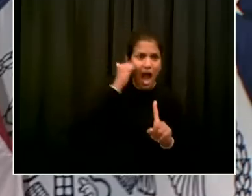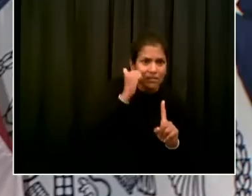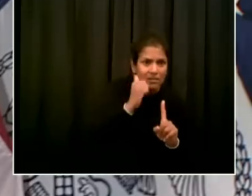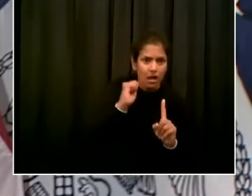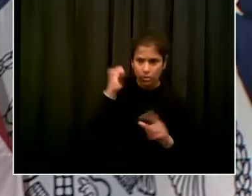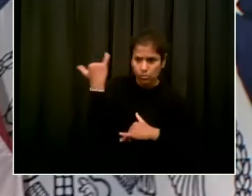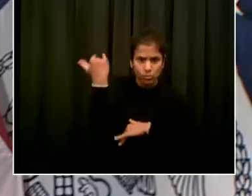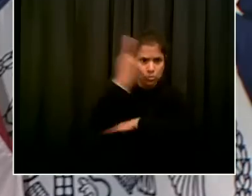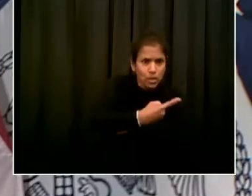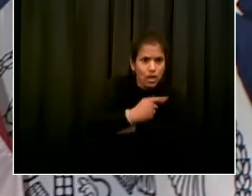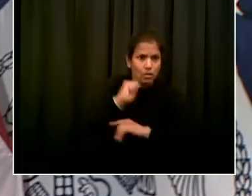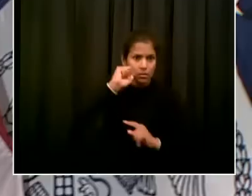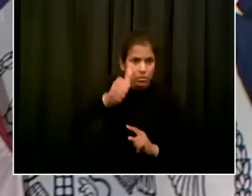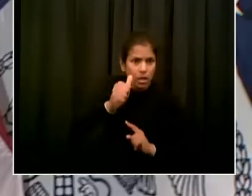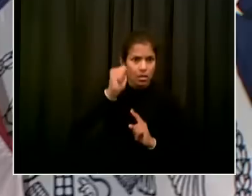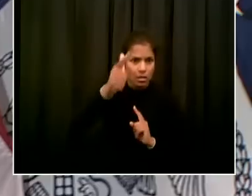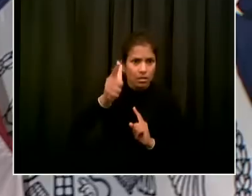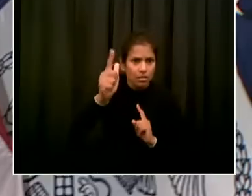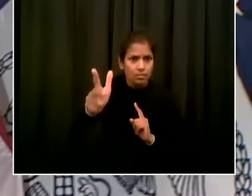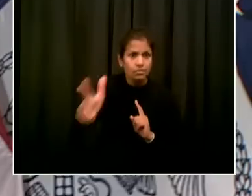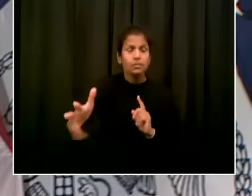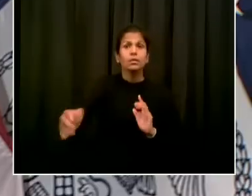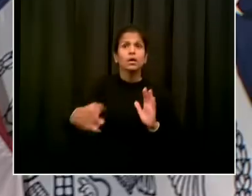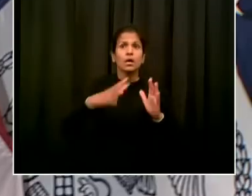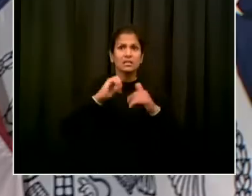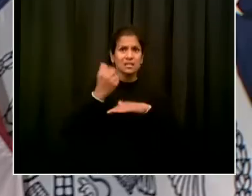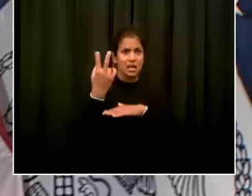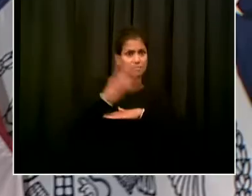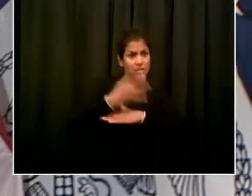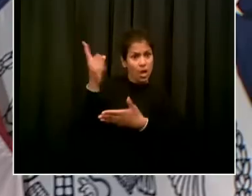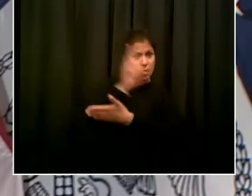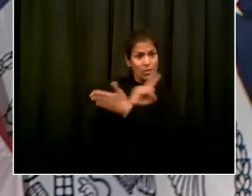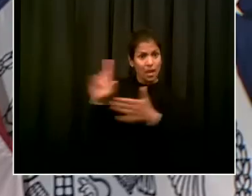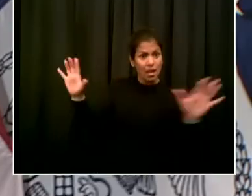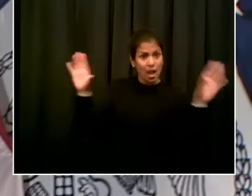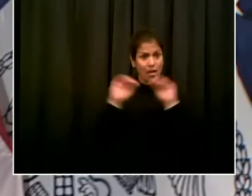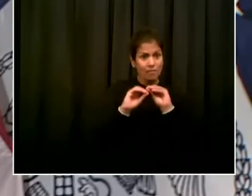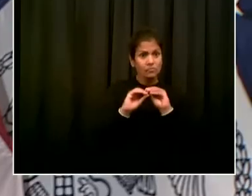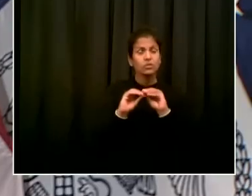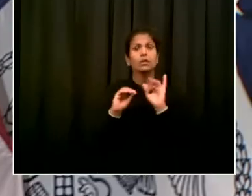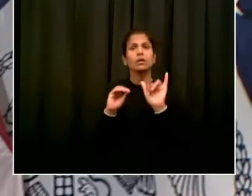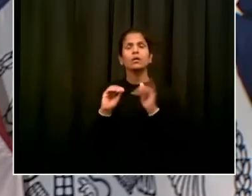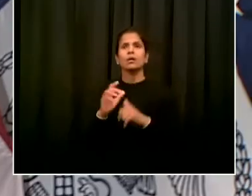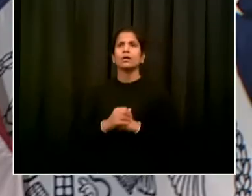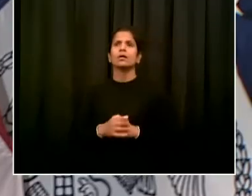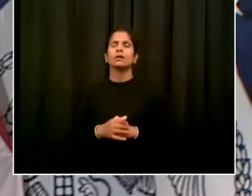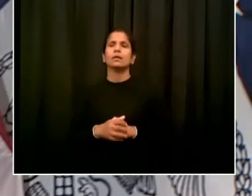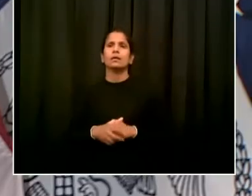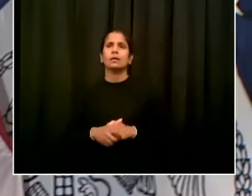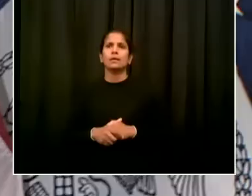DIFFREFEREFENT AMONG THE INDIIS